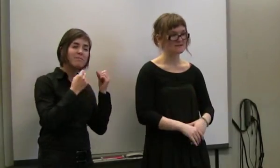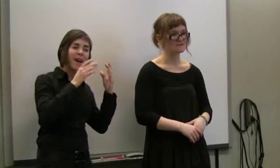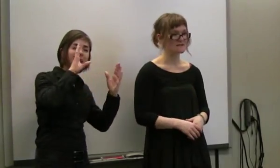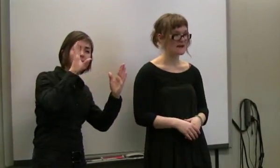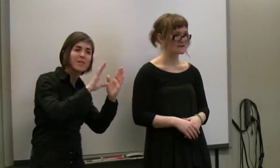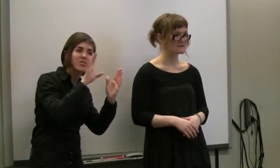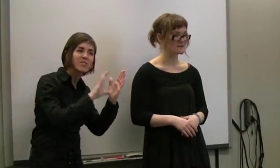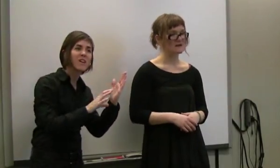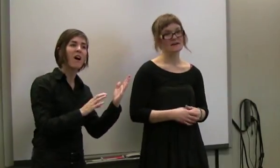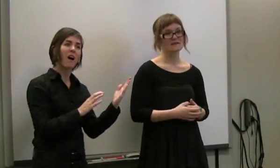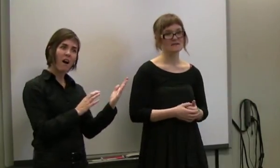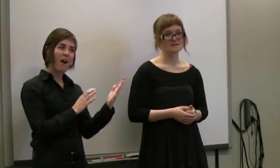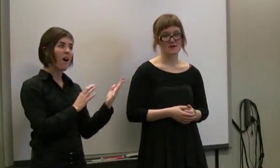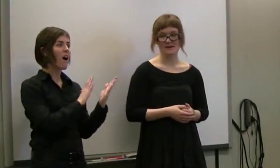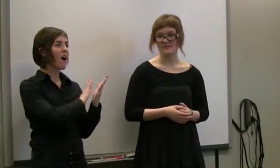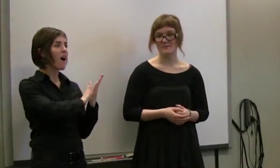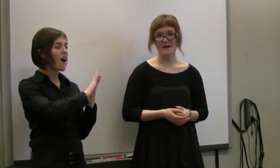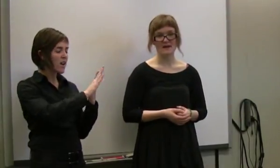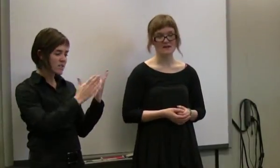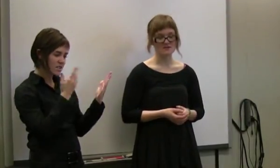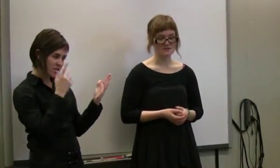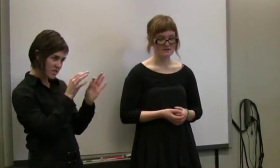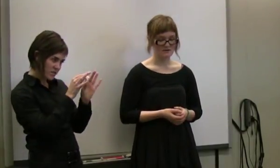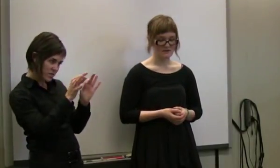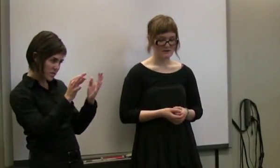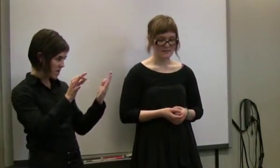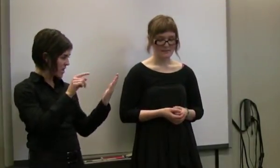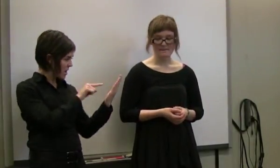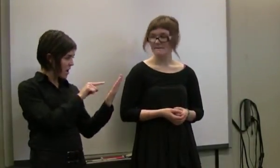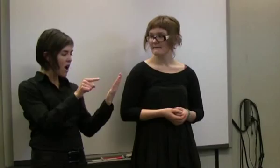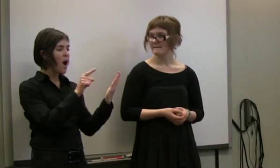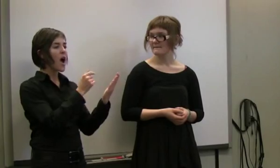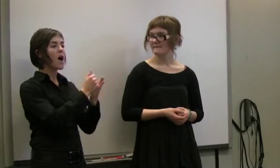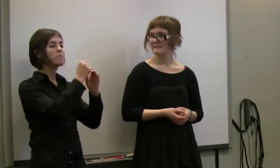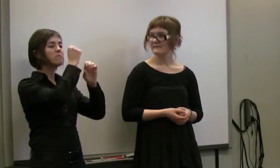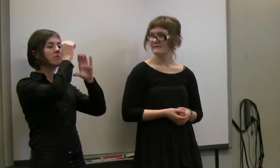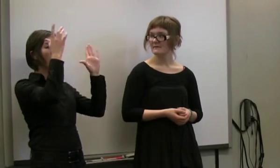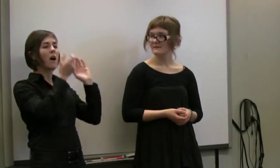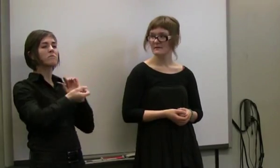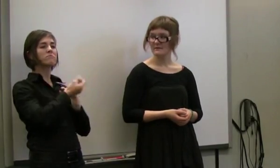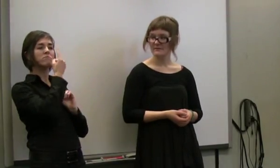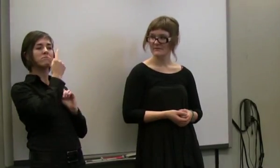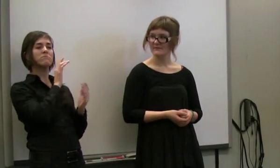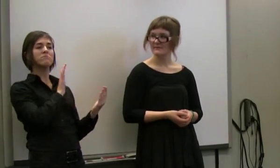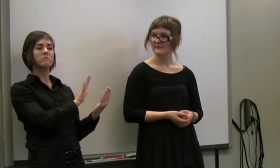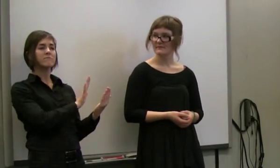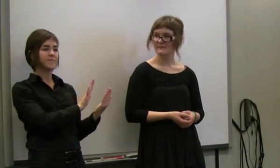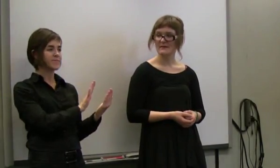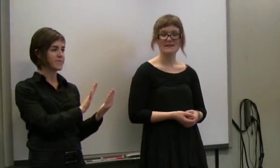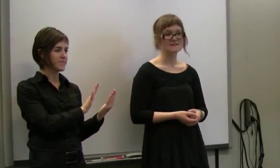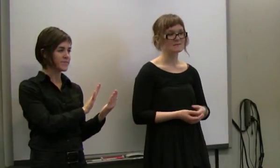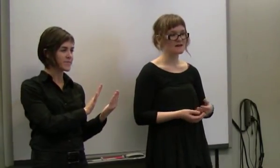a book with a lot of pictures because it will help you make sense of the text.